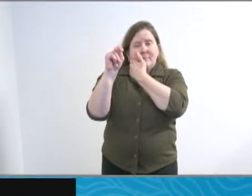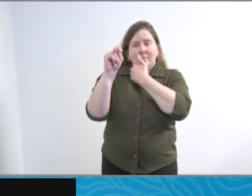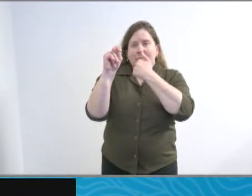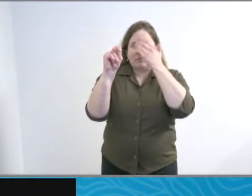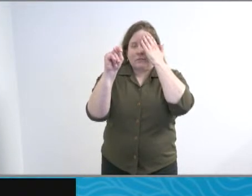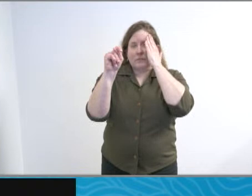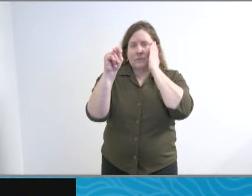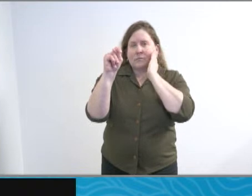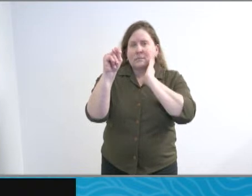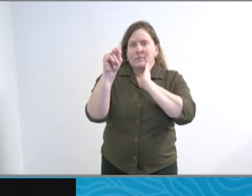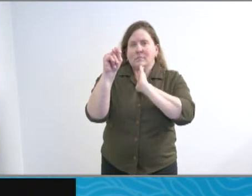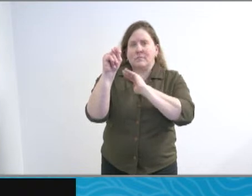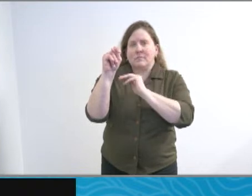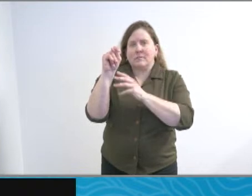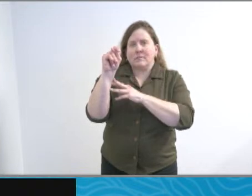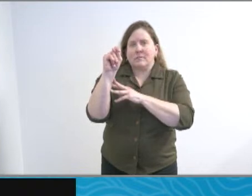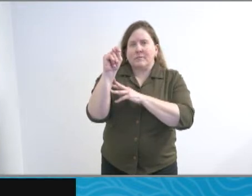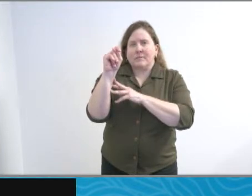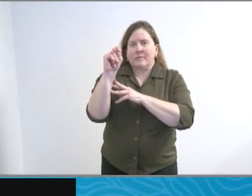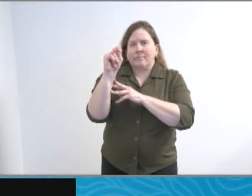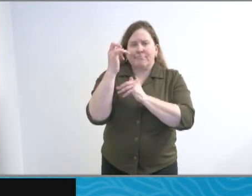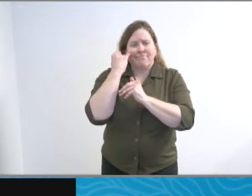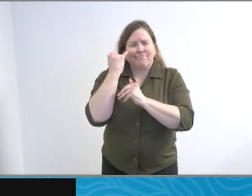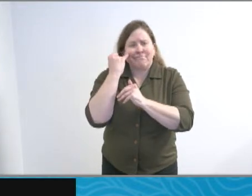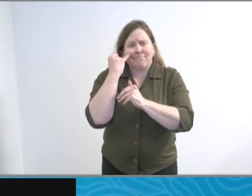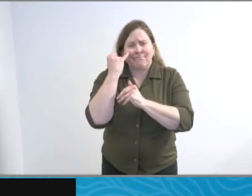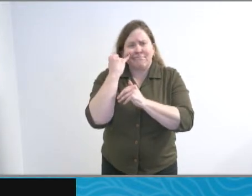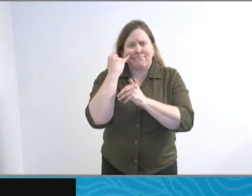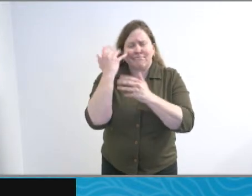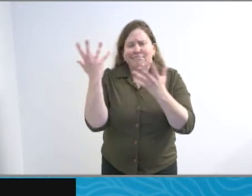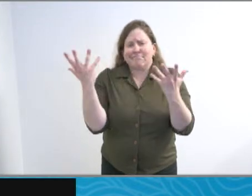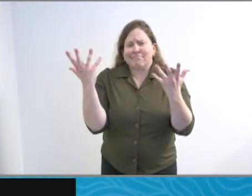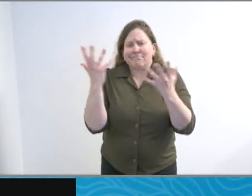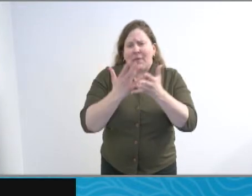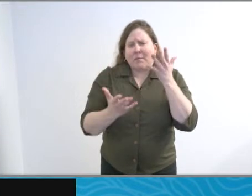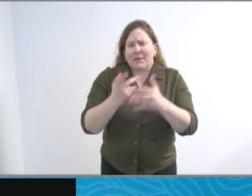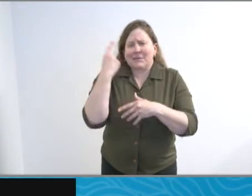Is it, is there something missing? Is there something that we would need